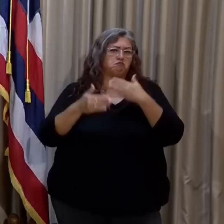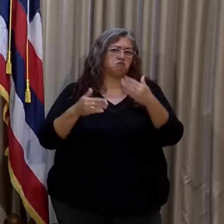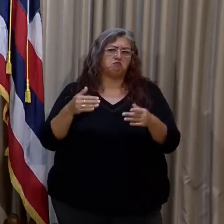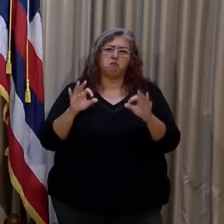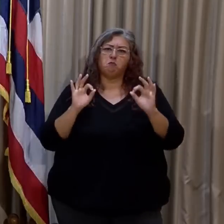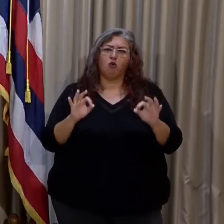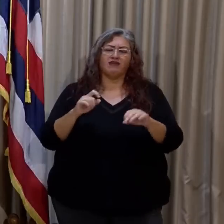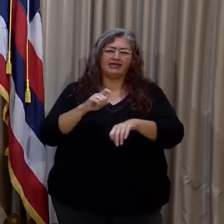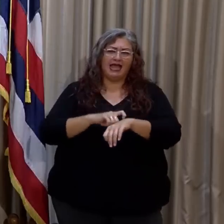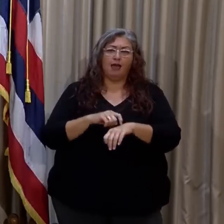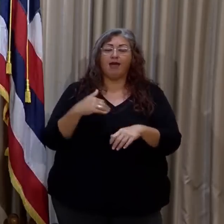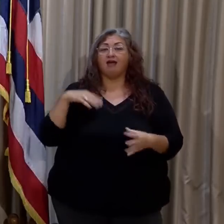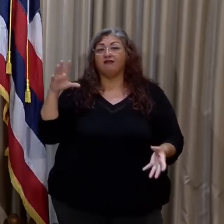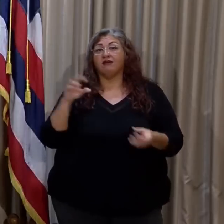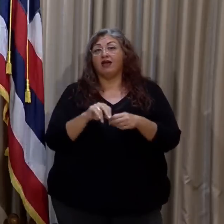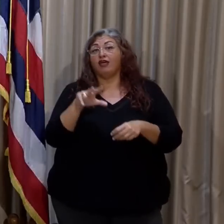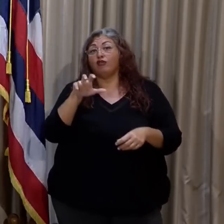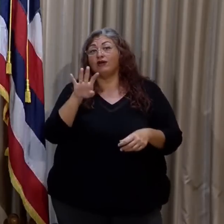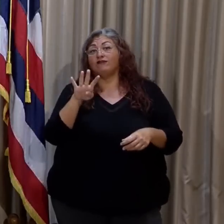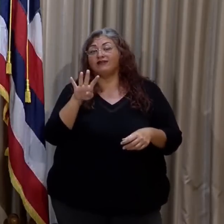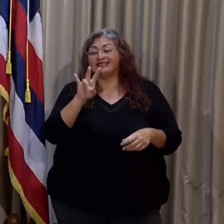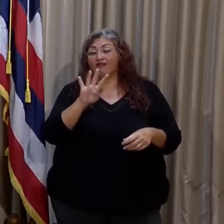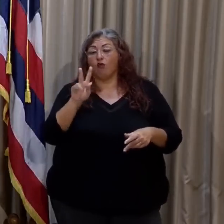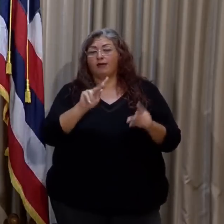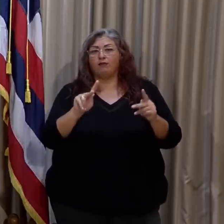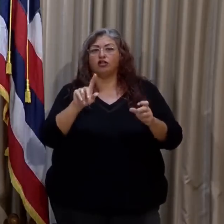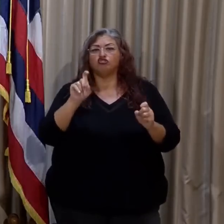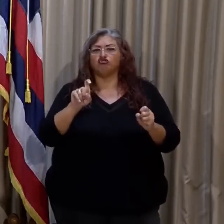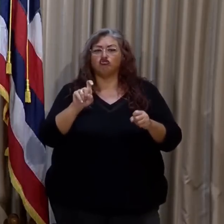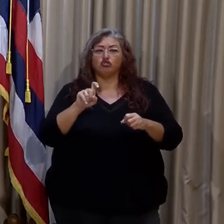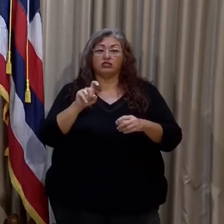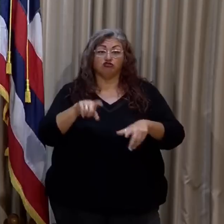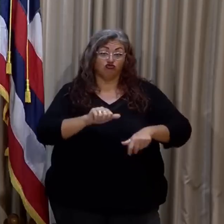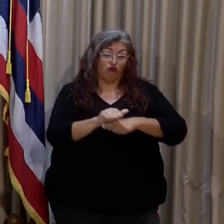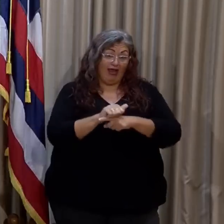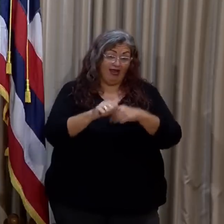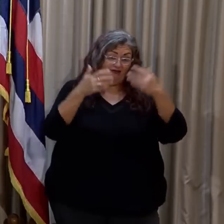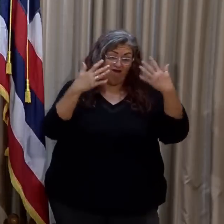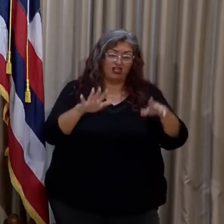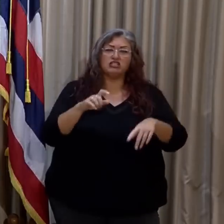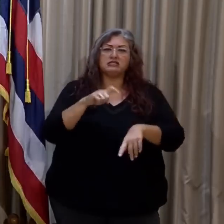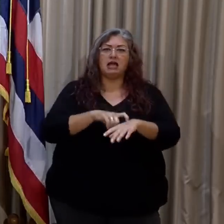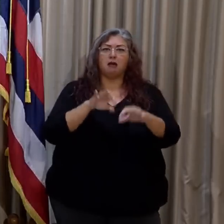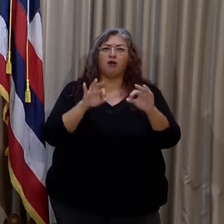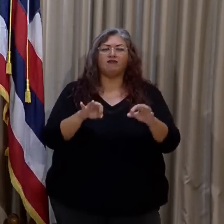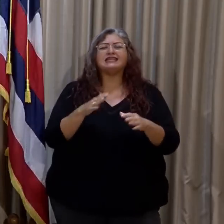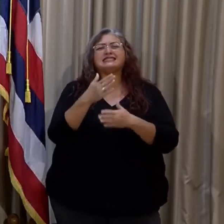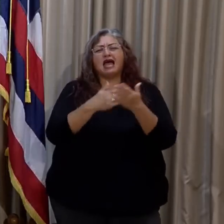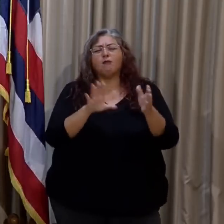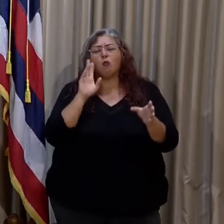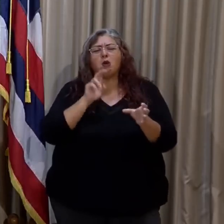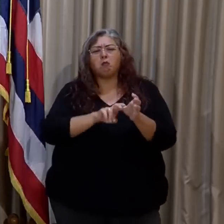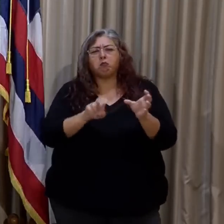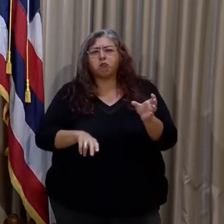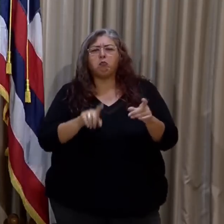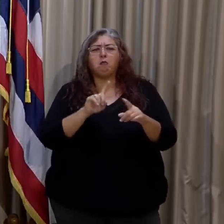THAT IS MID JULY OF NEXT MONTH, SO ONE MONTH FROM NOW. THE UNIVERSITY IS WELL ON TRACK WITH THIS, WITH A TOTAL OF 374 PEOPLE SCHEDULED TO COMPLETE